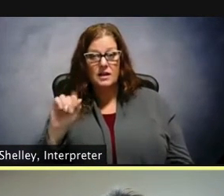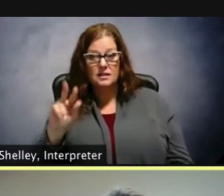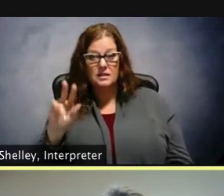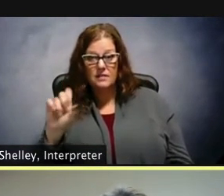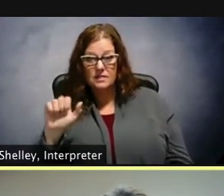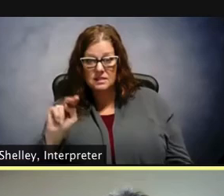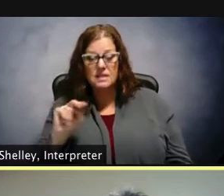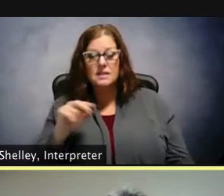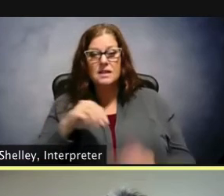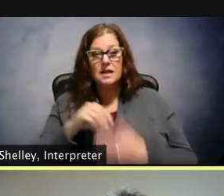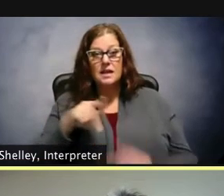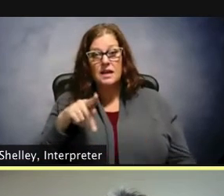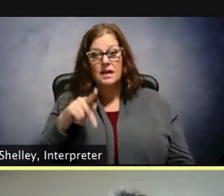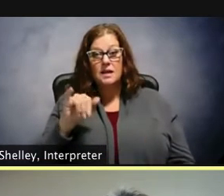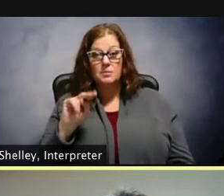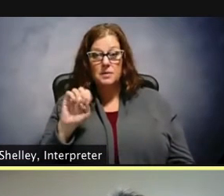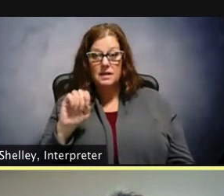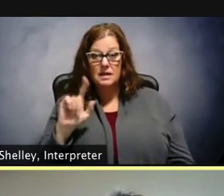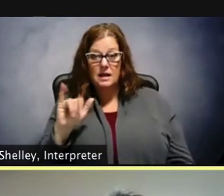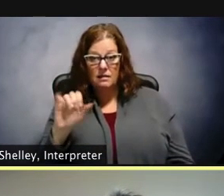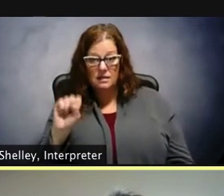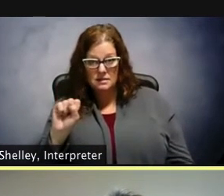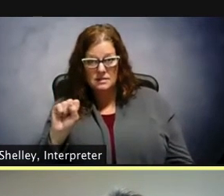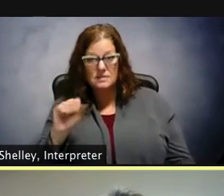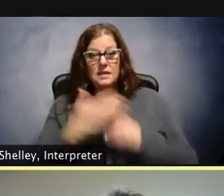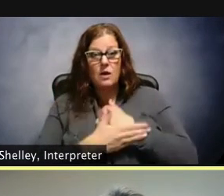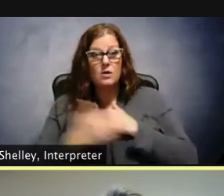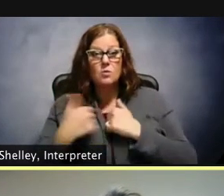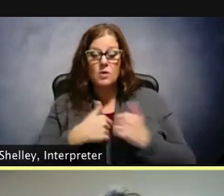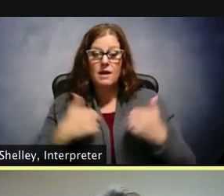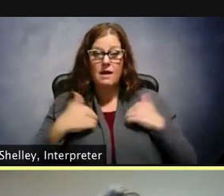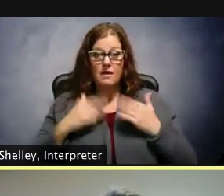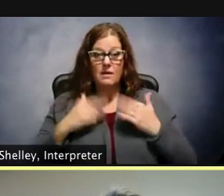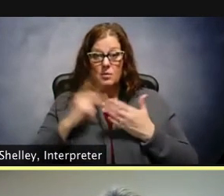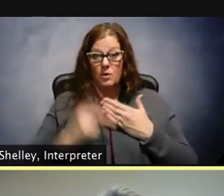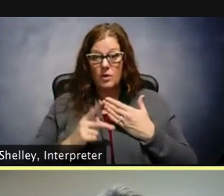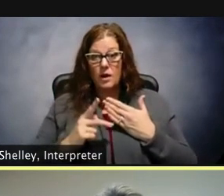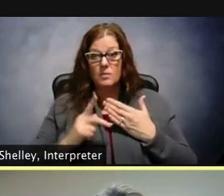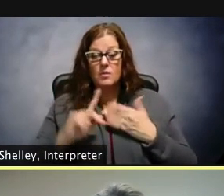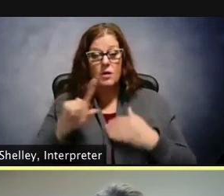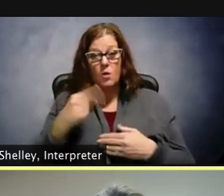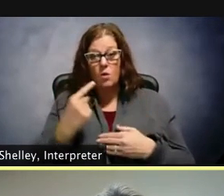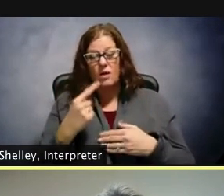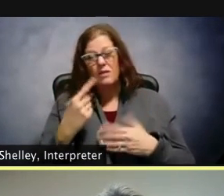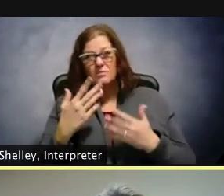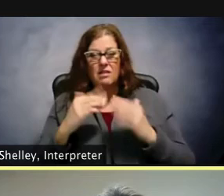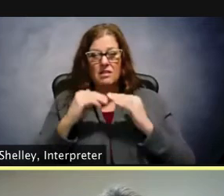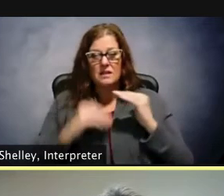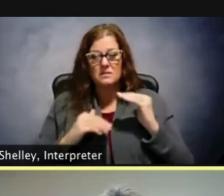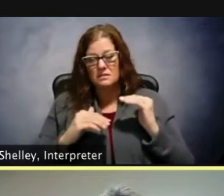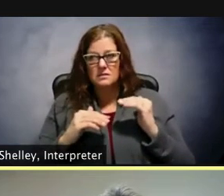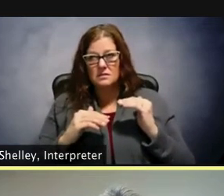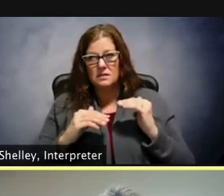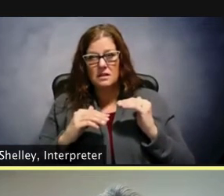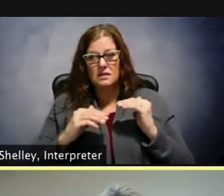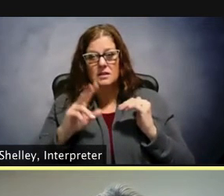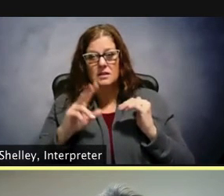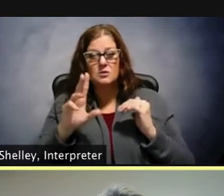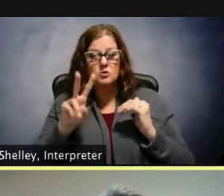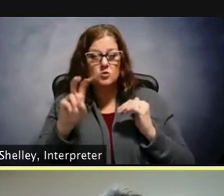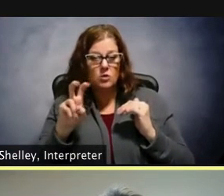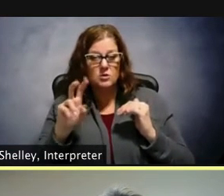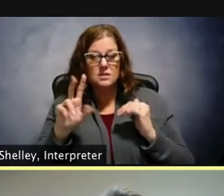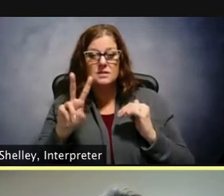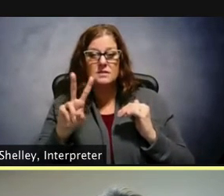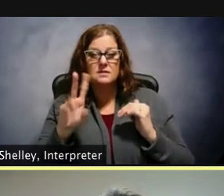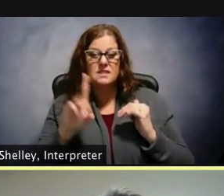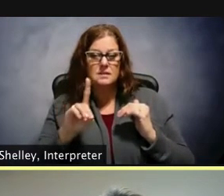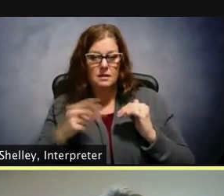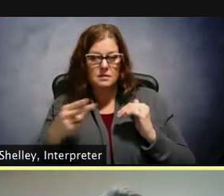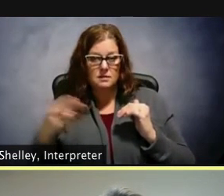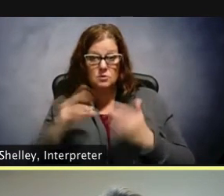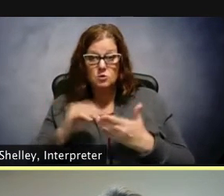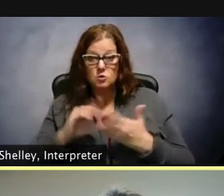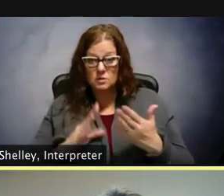Our county currently has a program of just under 200 DHH students. And we have